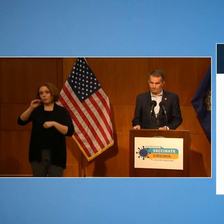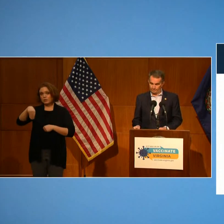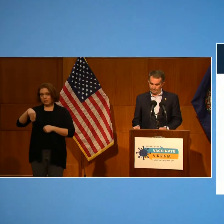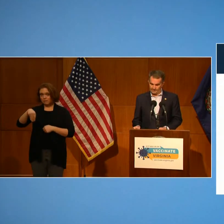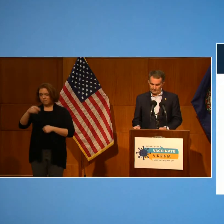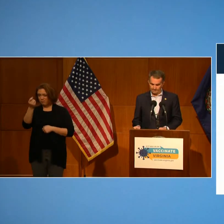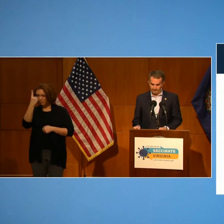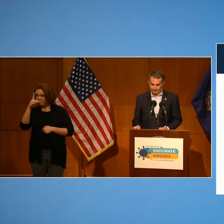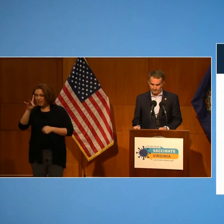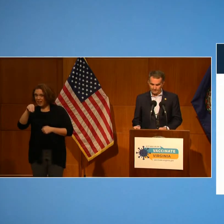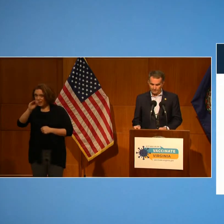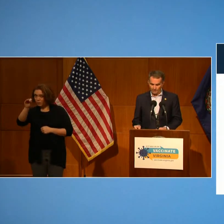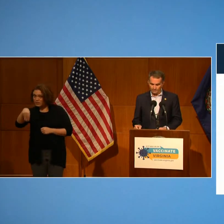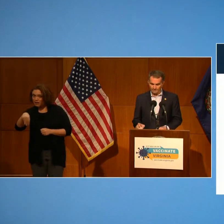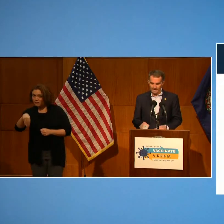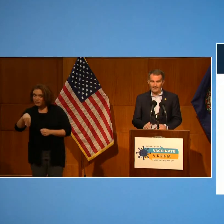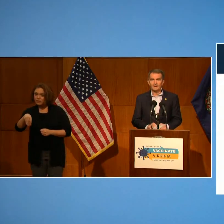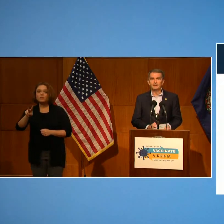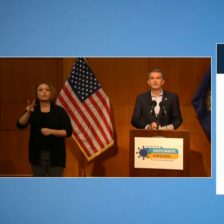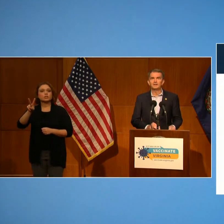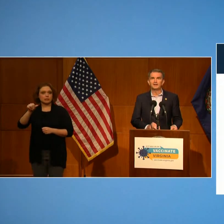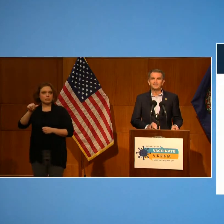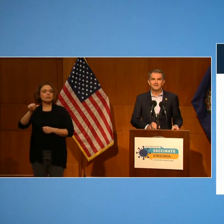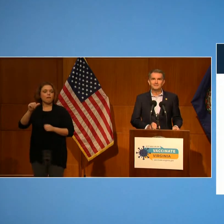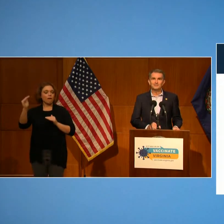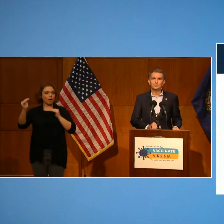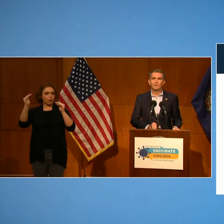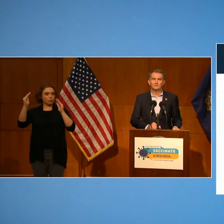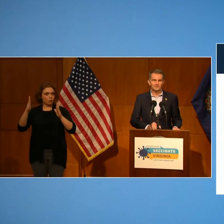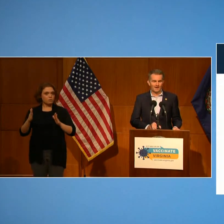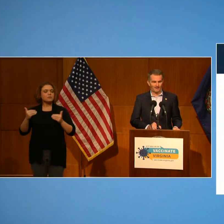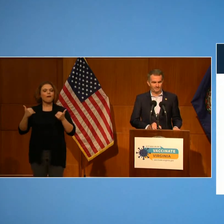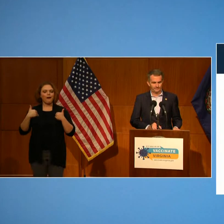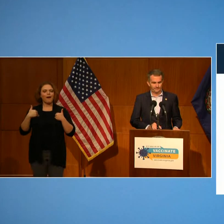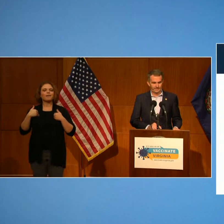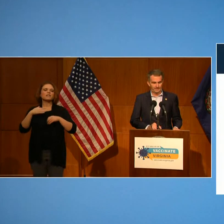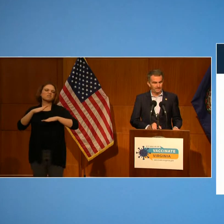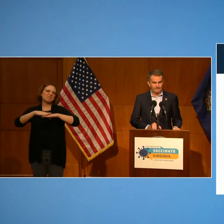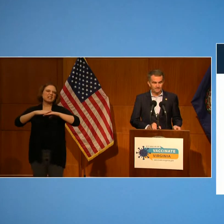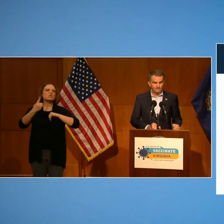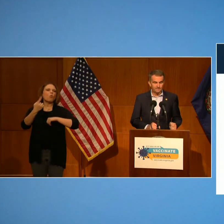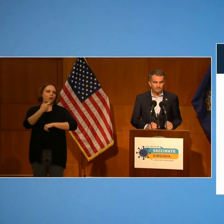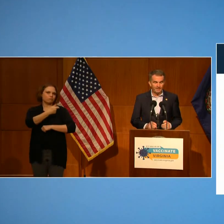THAN 80. MORE THAN 80% OF